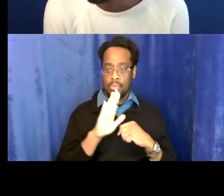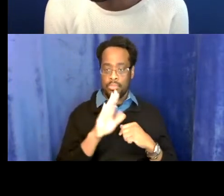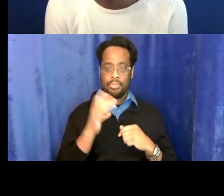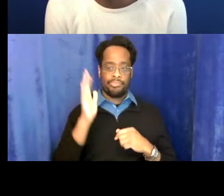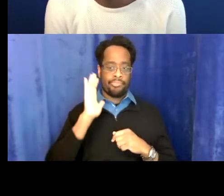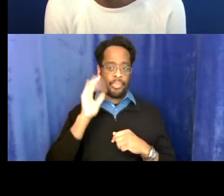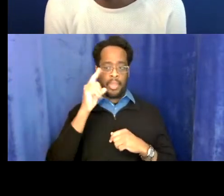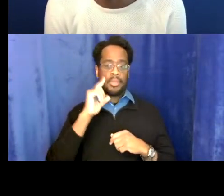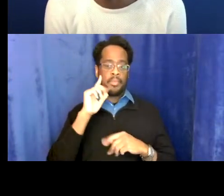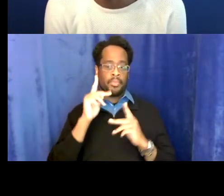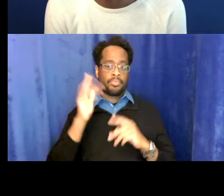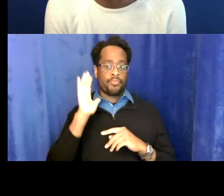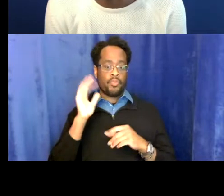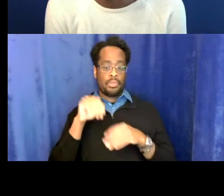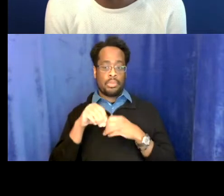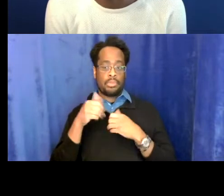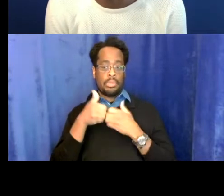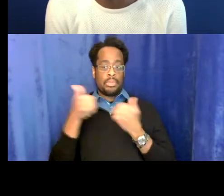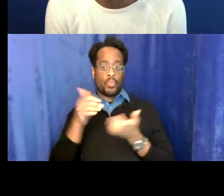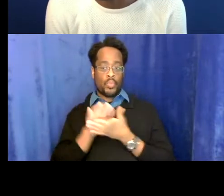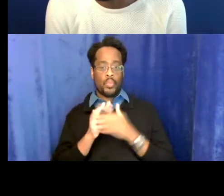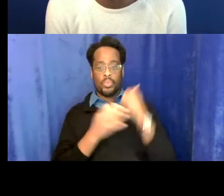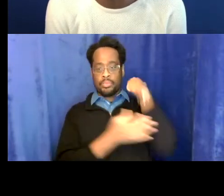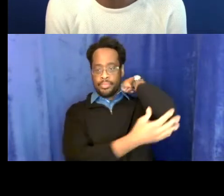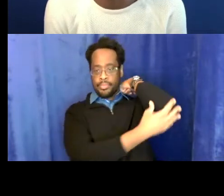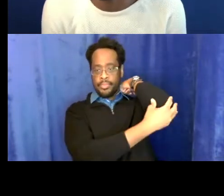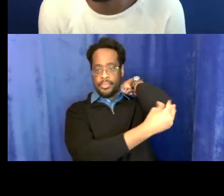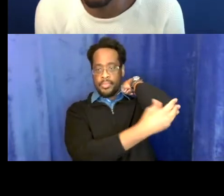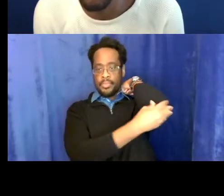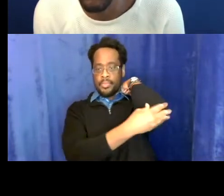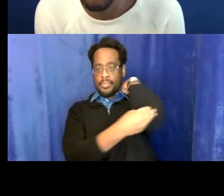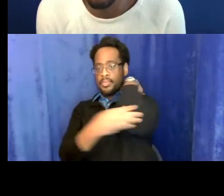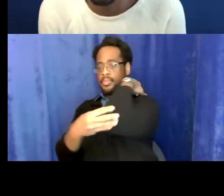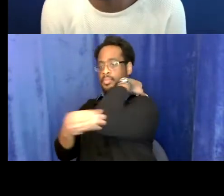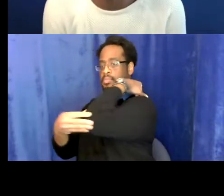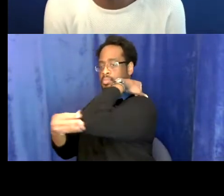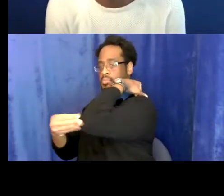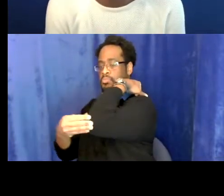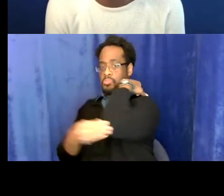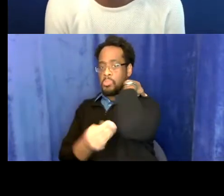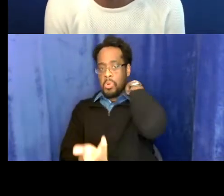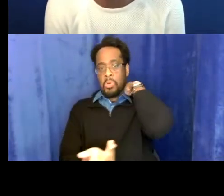And um black deaf people in the past in segregated schools used this sign for "towel"